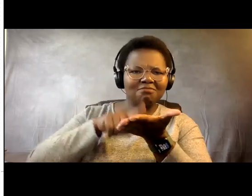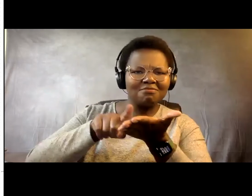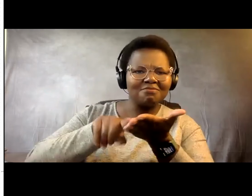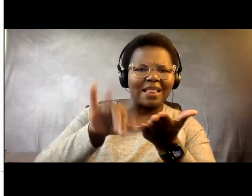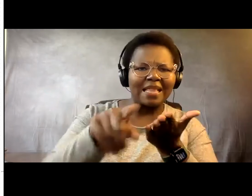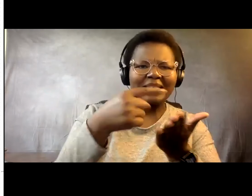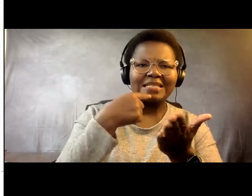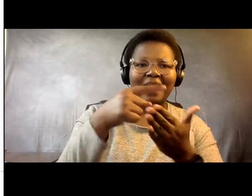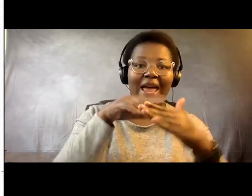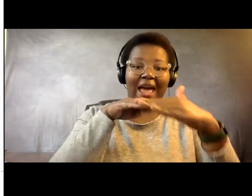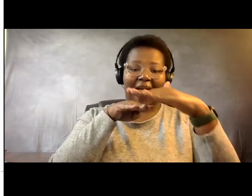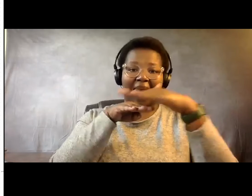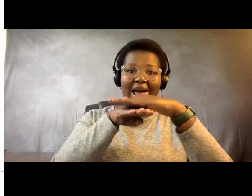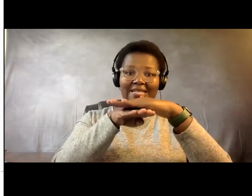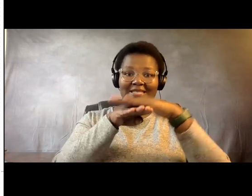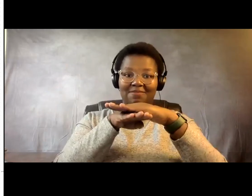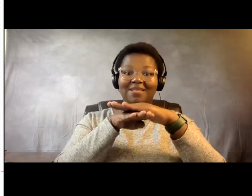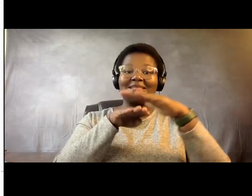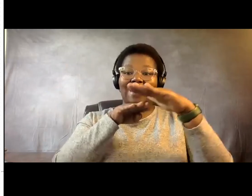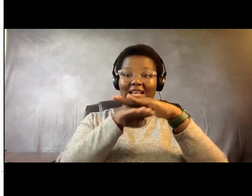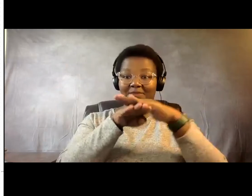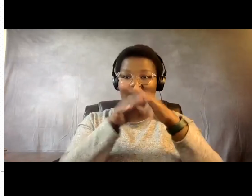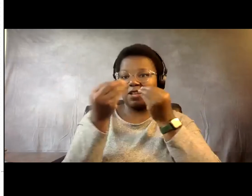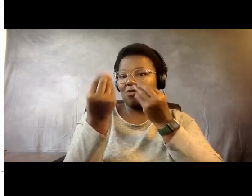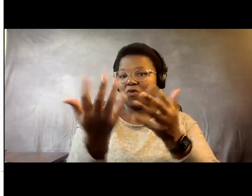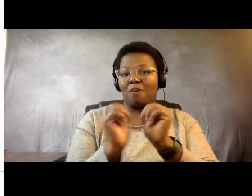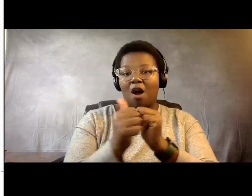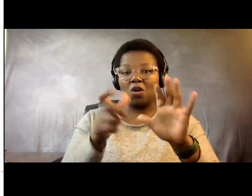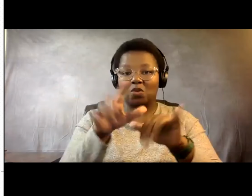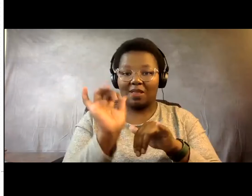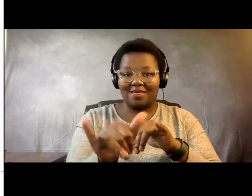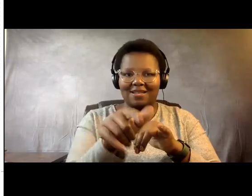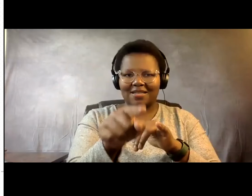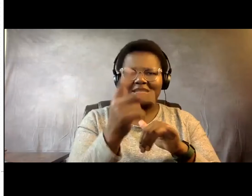annotation example and I kind of really like her format as well. So on the left